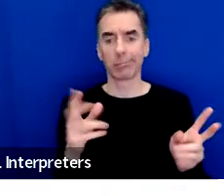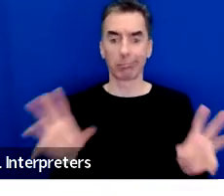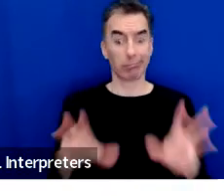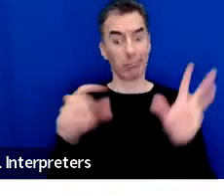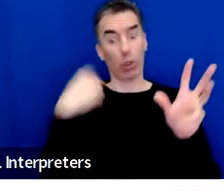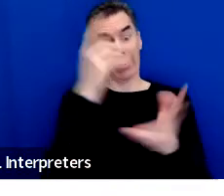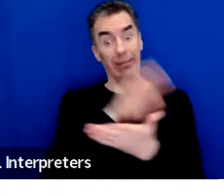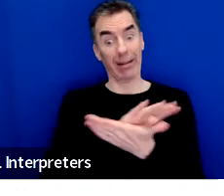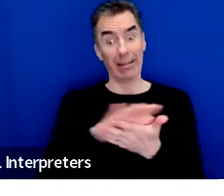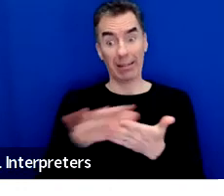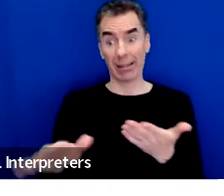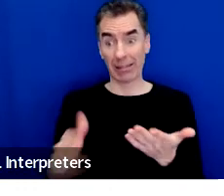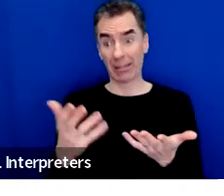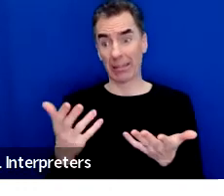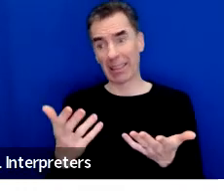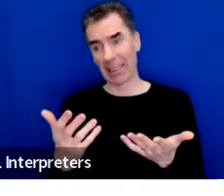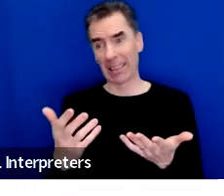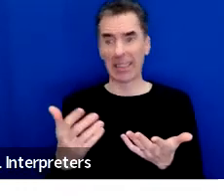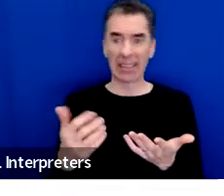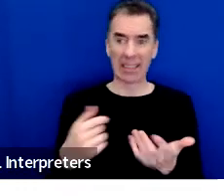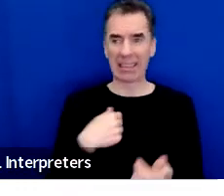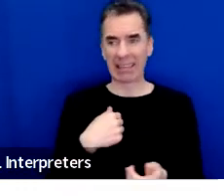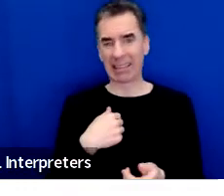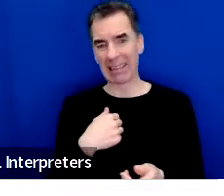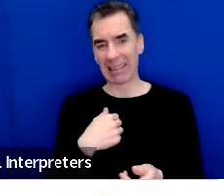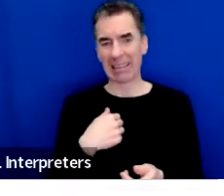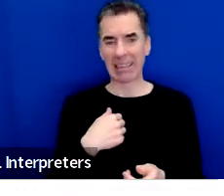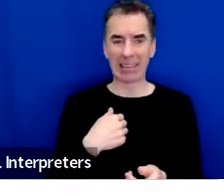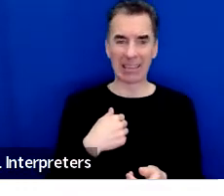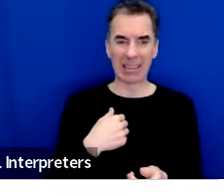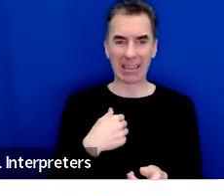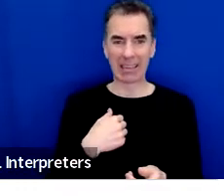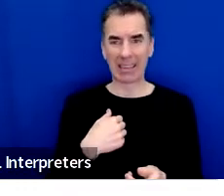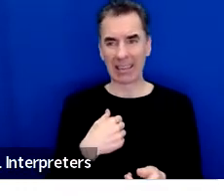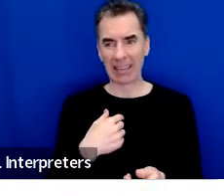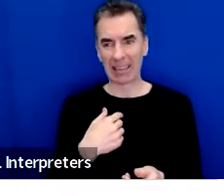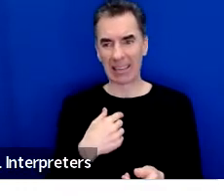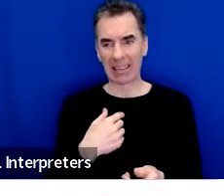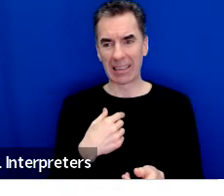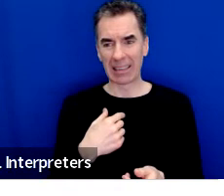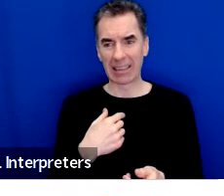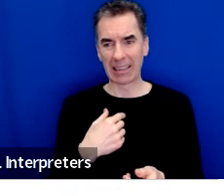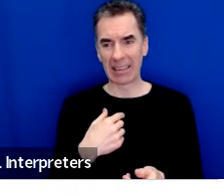So I'm kind of toeing the line there, I think with my little short touch. That makes sense.